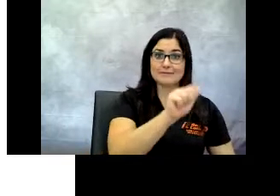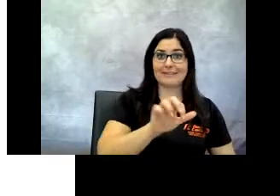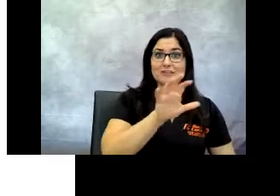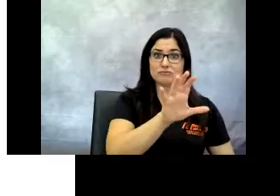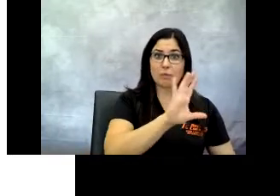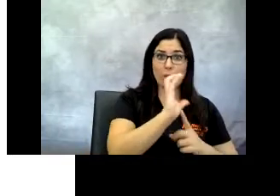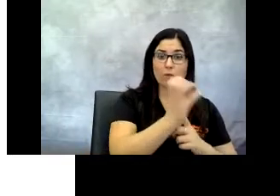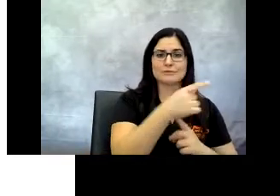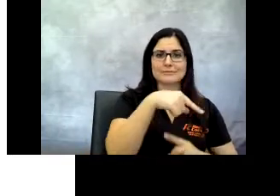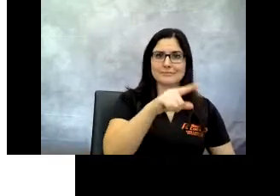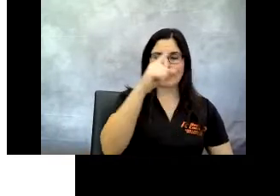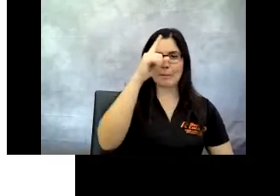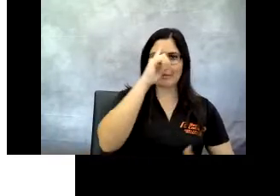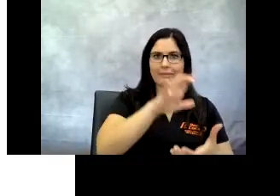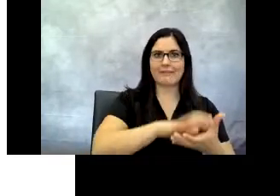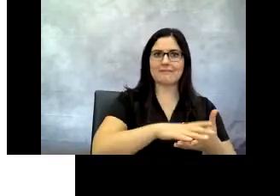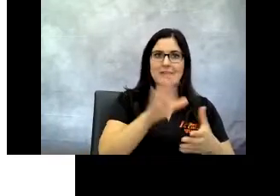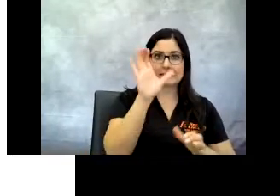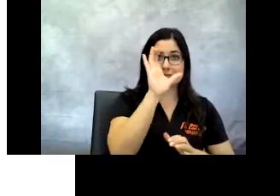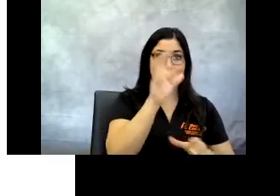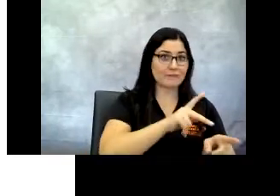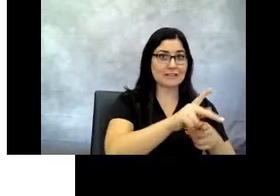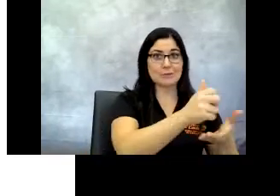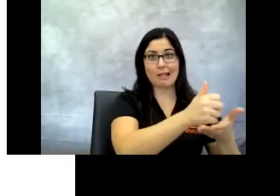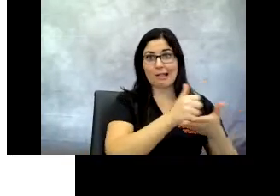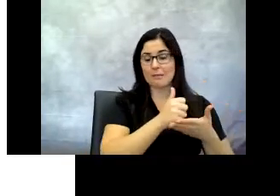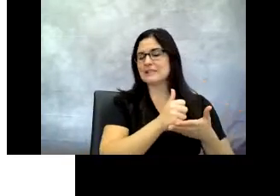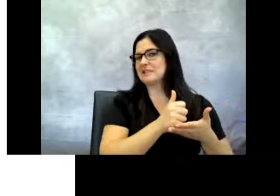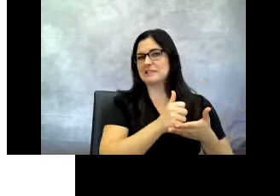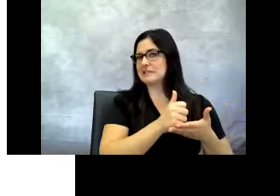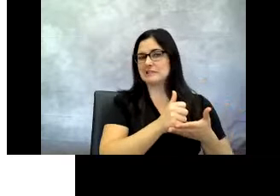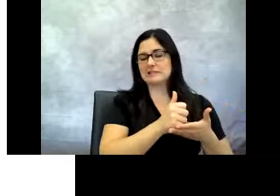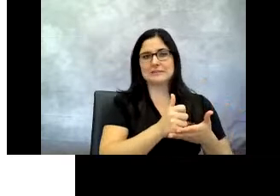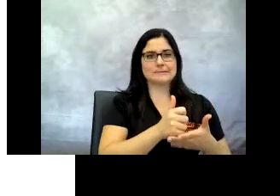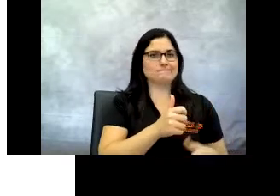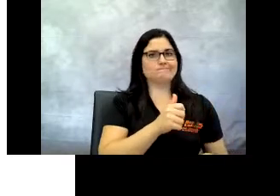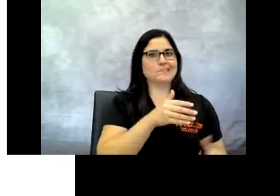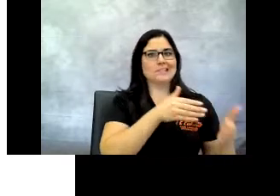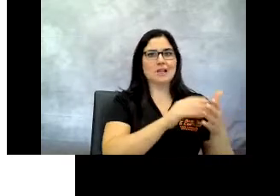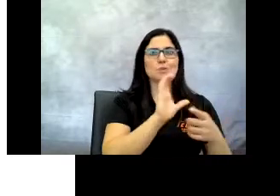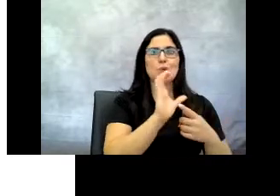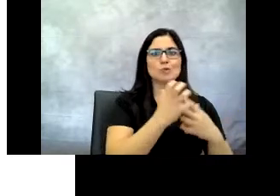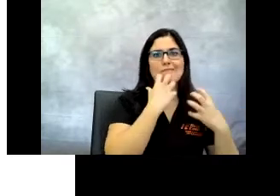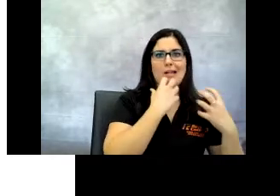professional help for a mental illness may be counter to their cultural values of strong family belief.